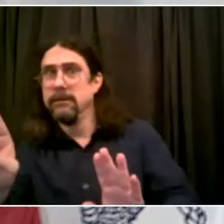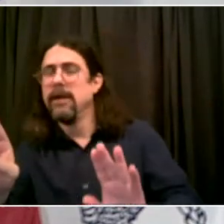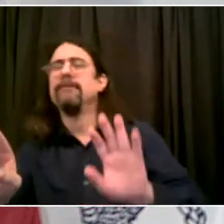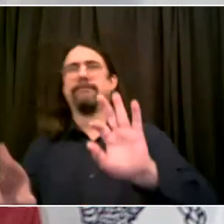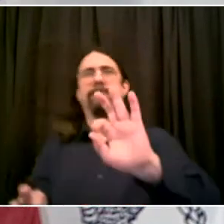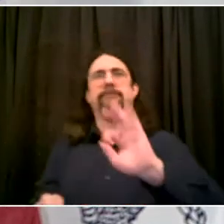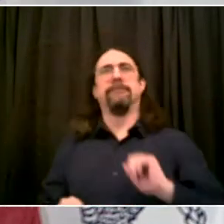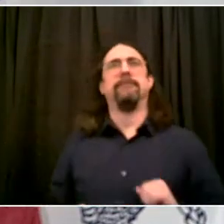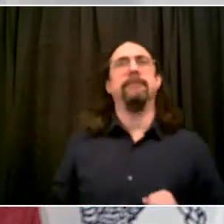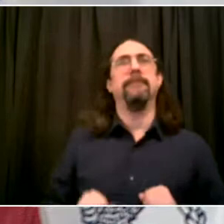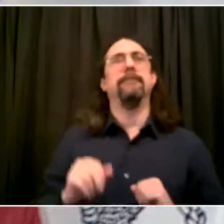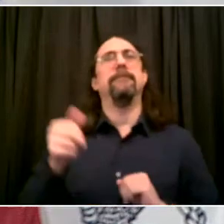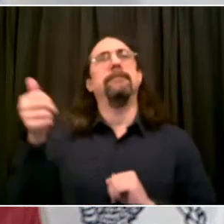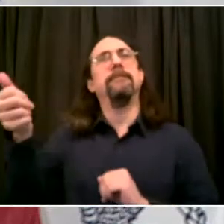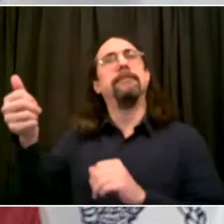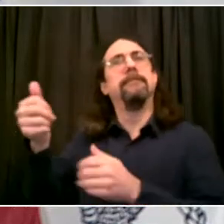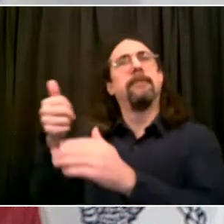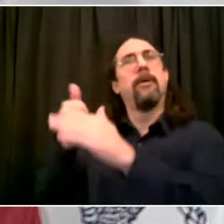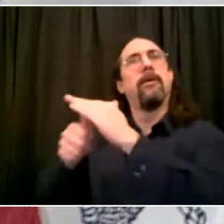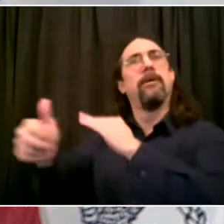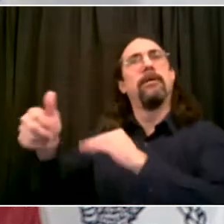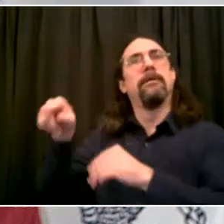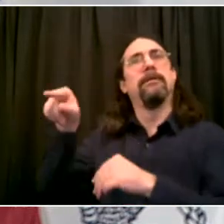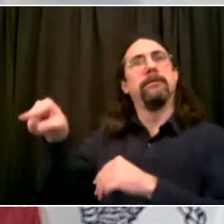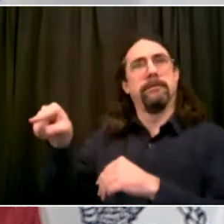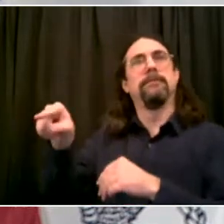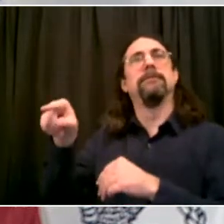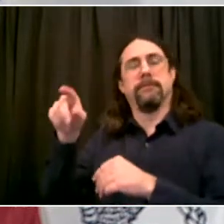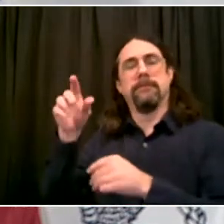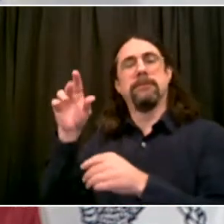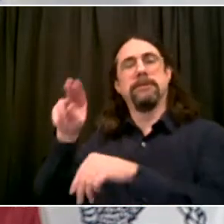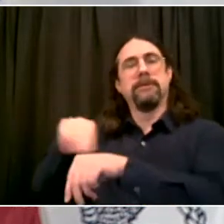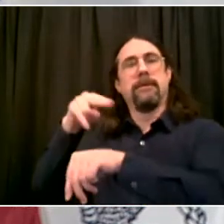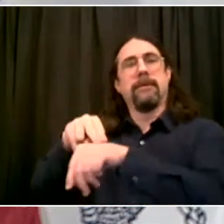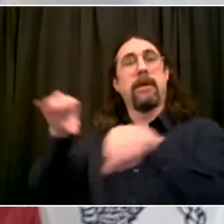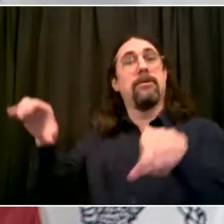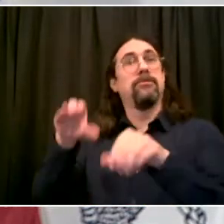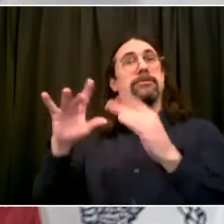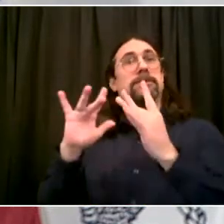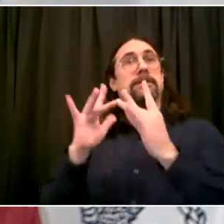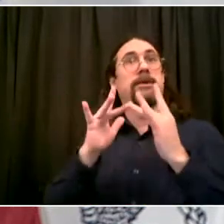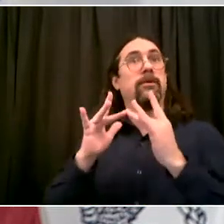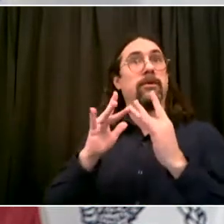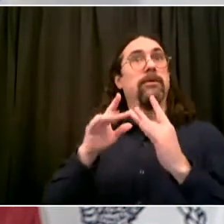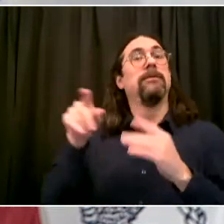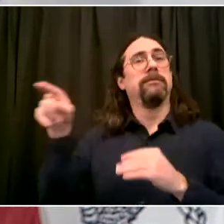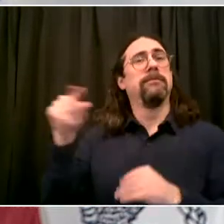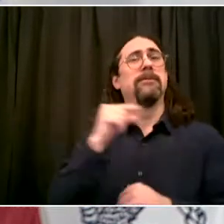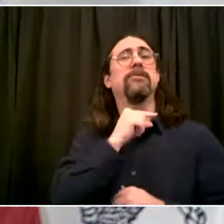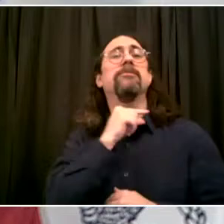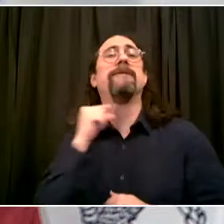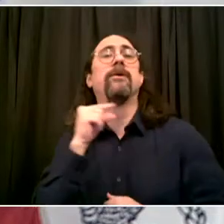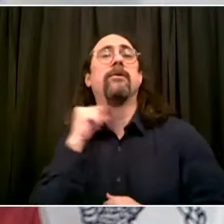I TALKED EARLIER ABOUT REVEREND SHARPTON AND THE FACT THAT HE IS